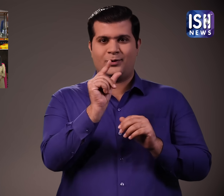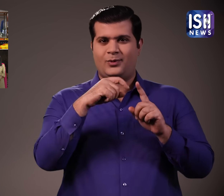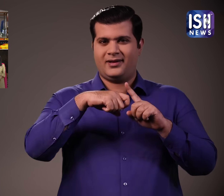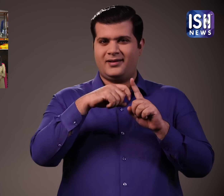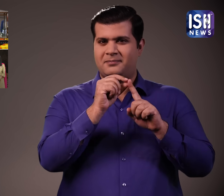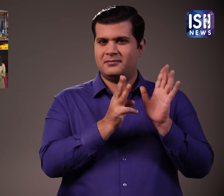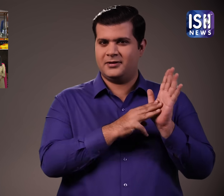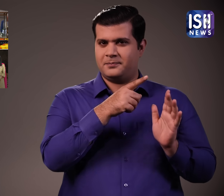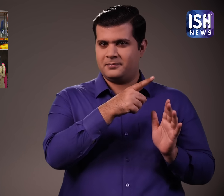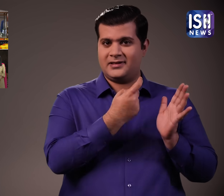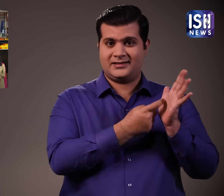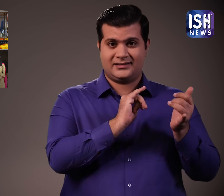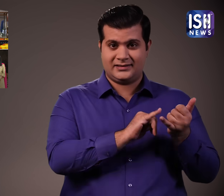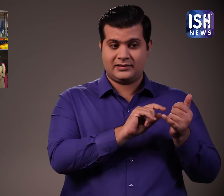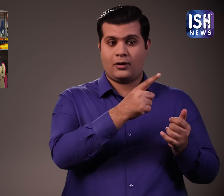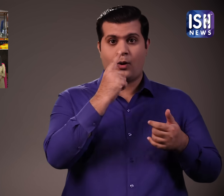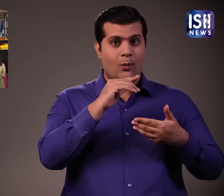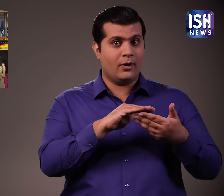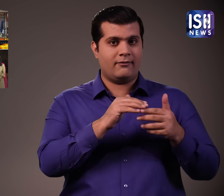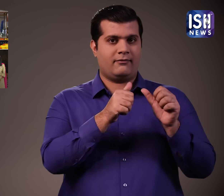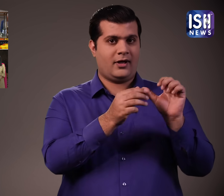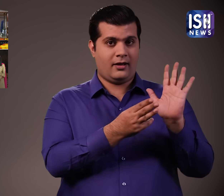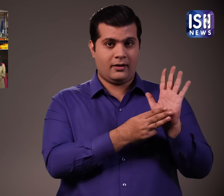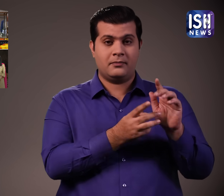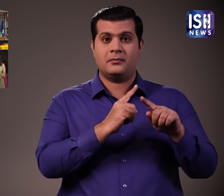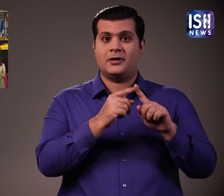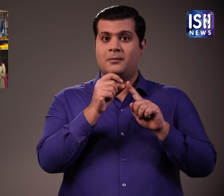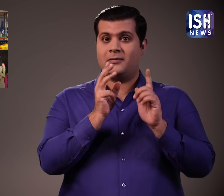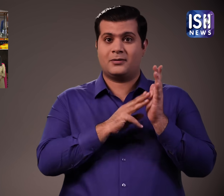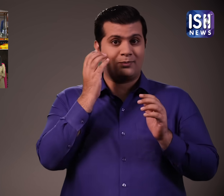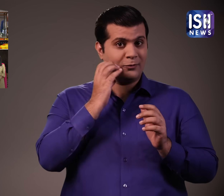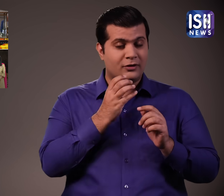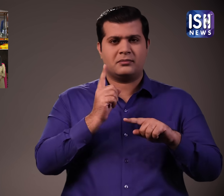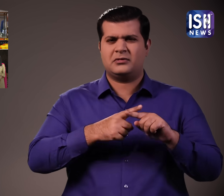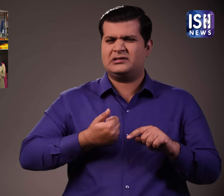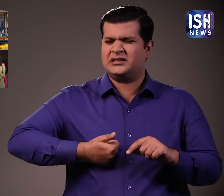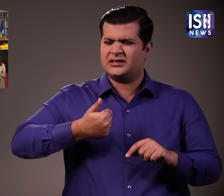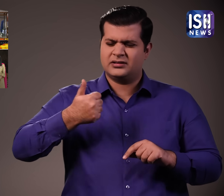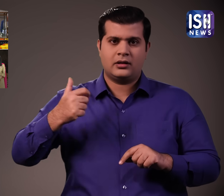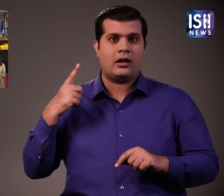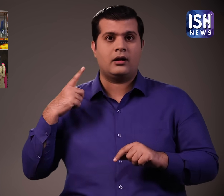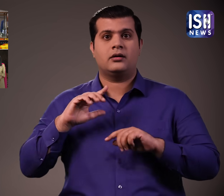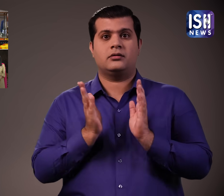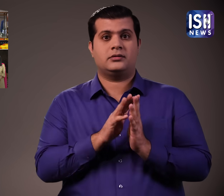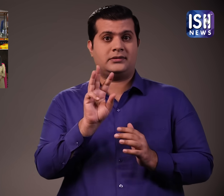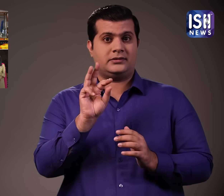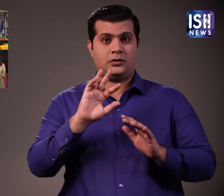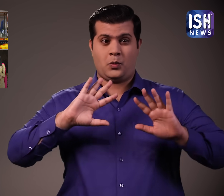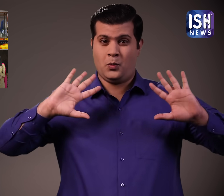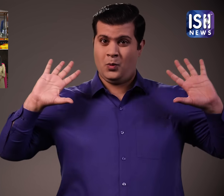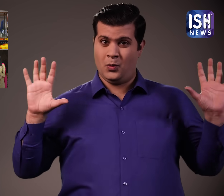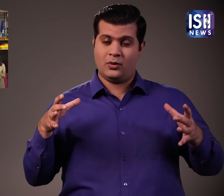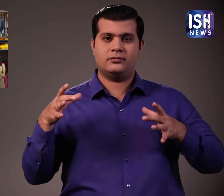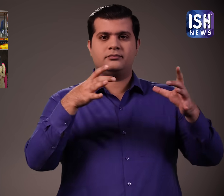PM Modi along with UK PM Rishi Sunak, his wife Akshata and 30 other world leaders,